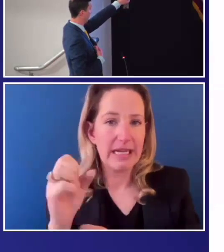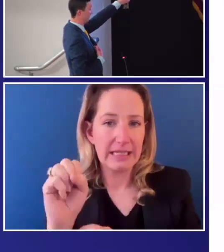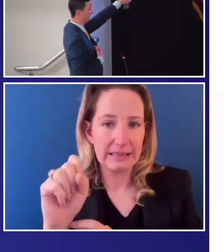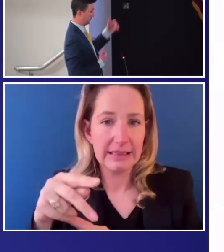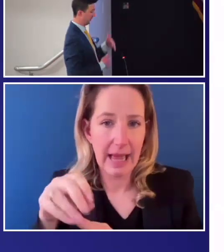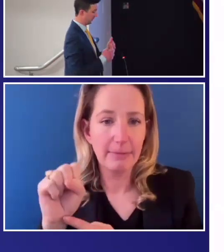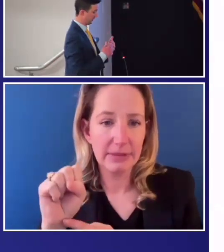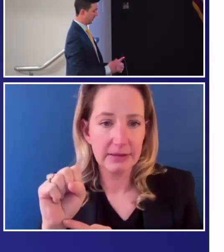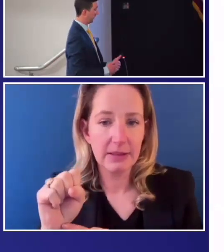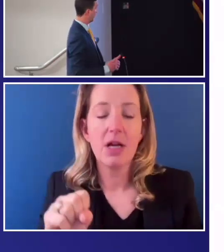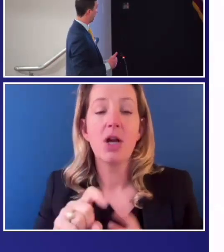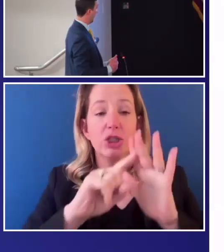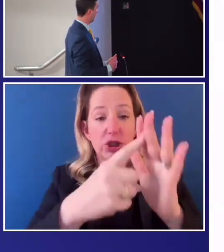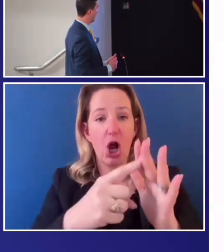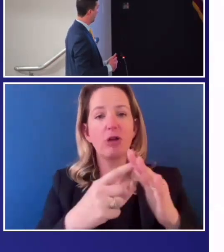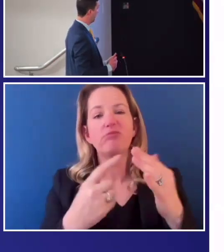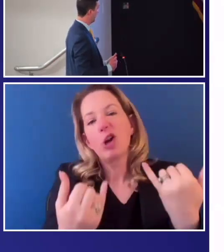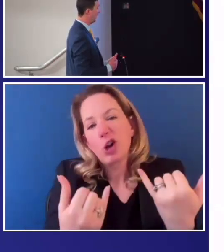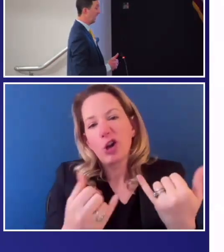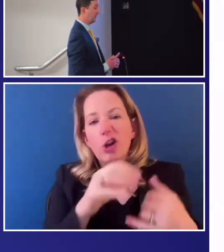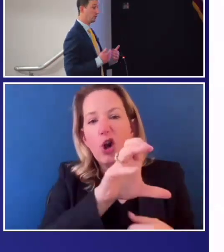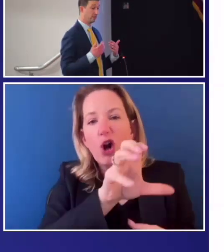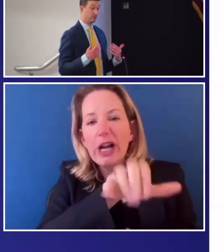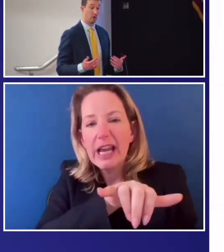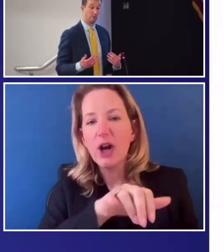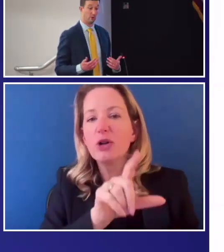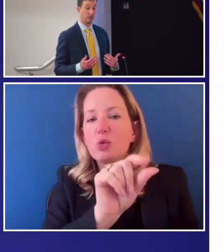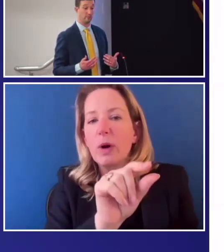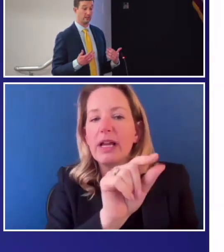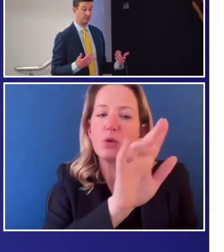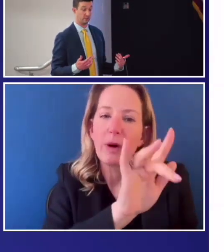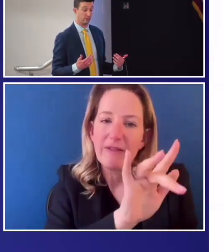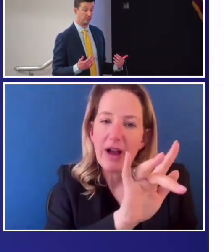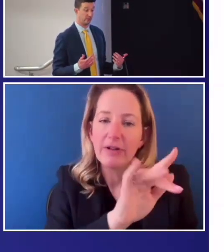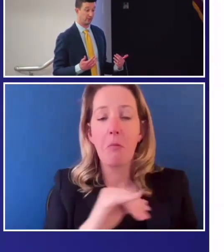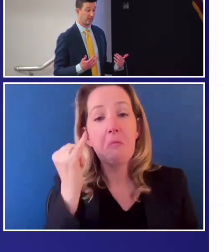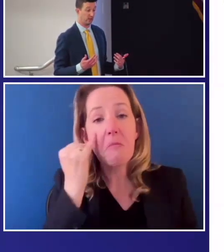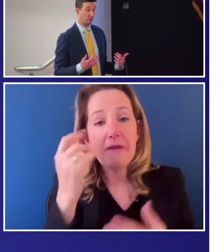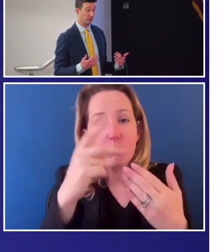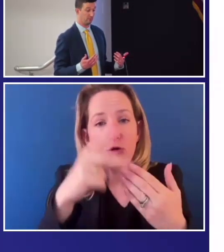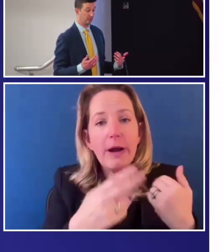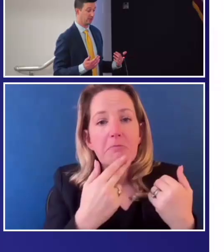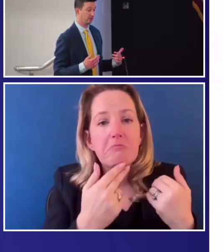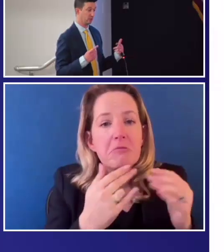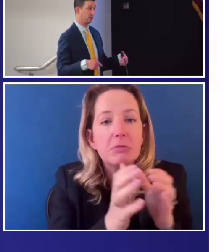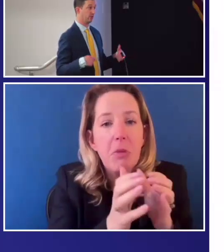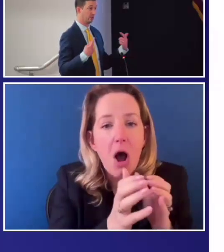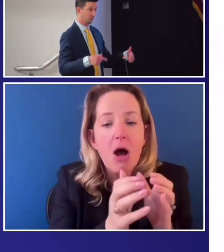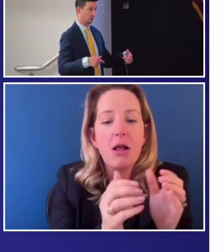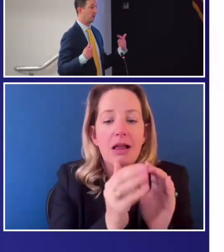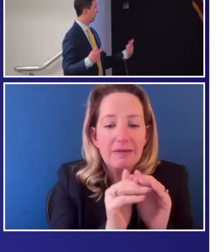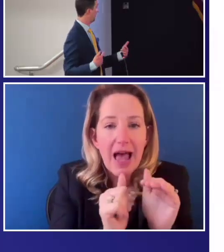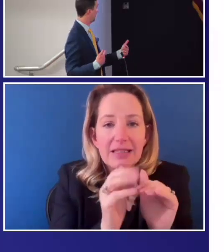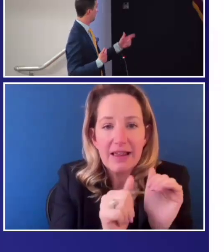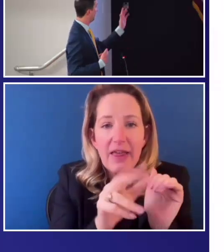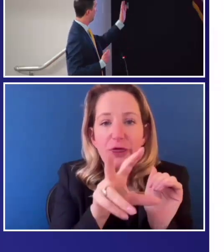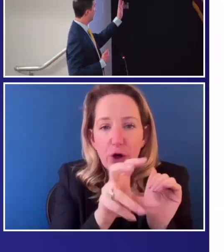Let's say the current year is 2025. If you're a small program that has fewer than 30 Title IV completers, you would start this roll-up process.